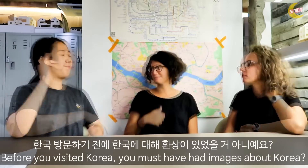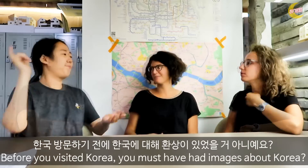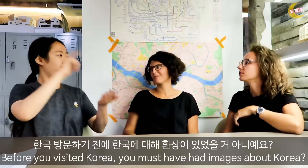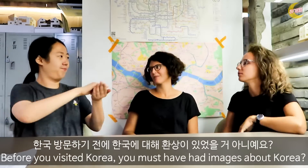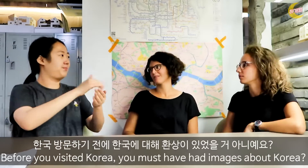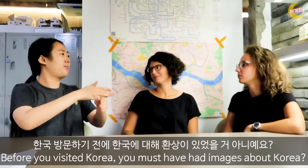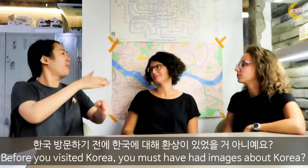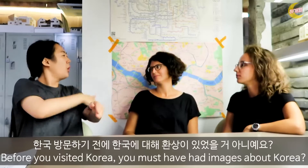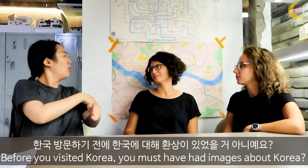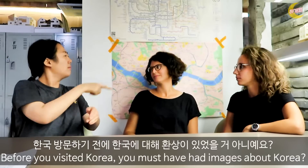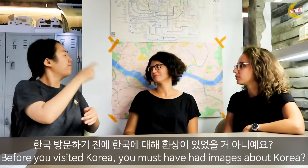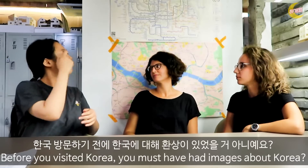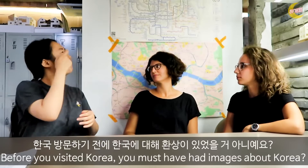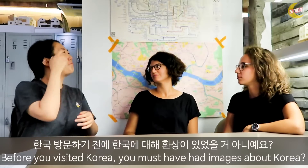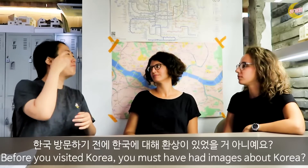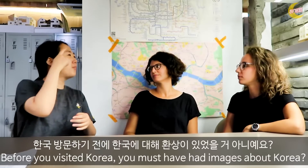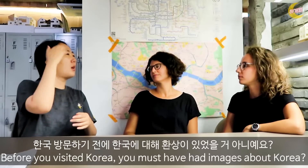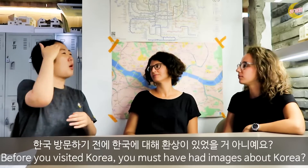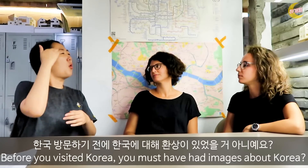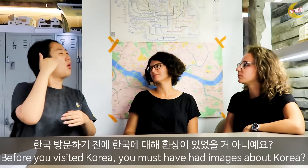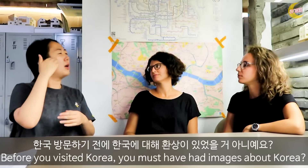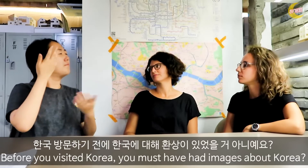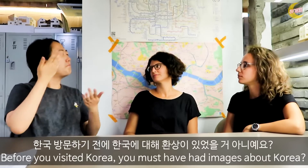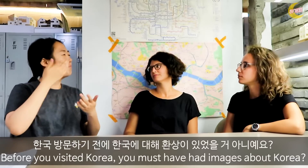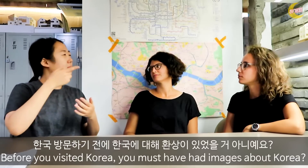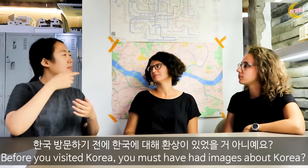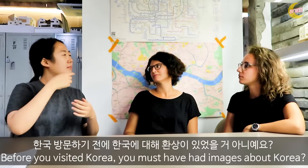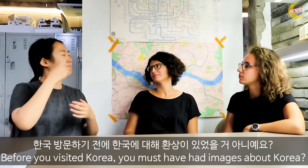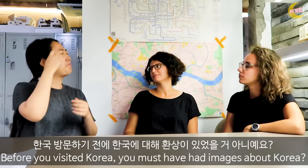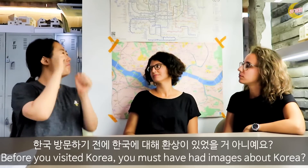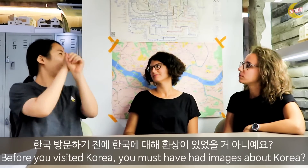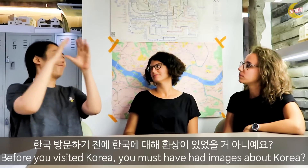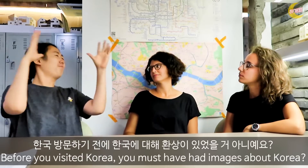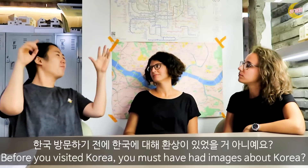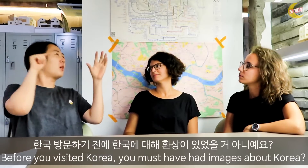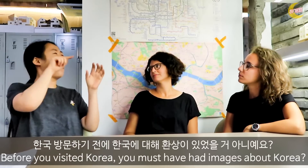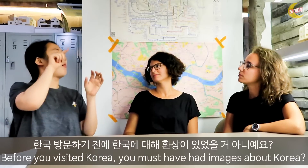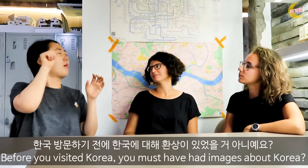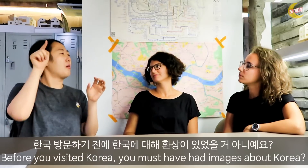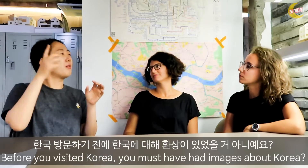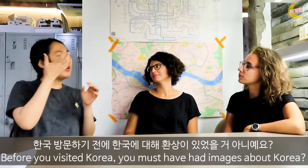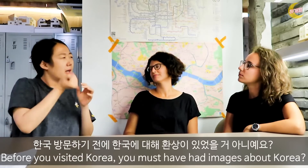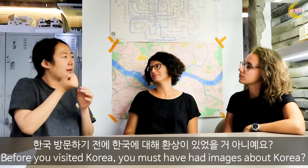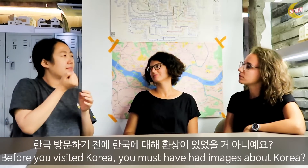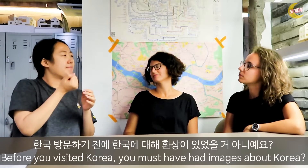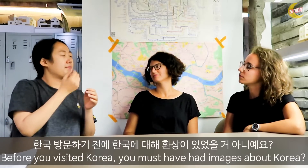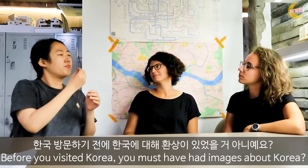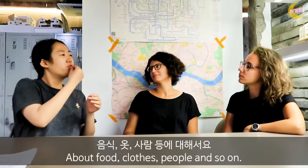Before you visited Korea, you must have had images about Korea?